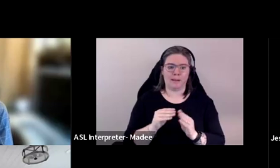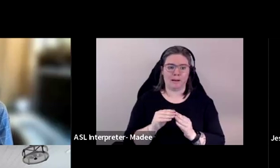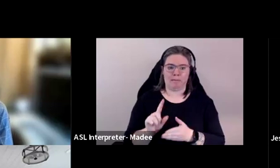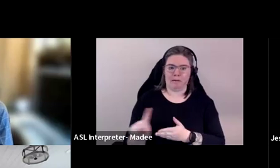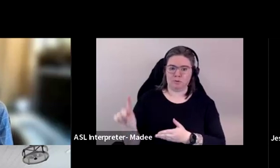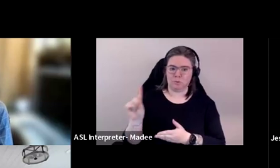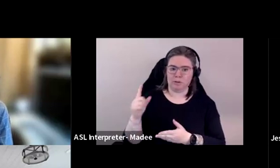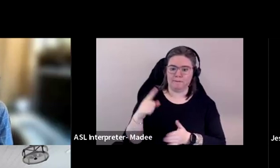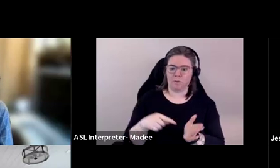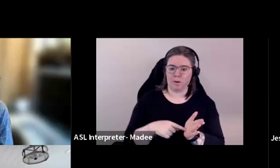with